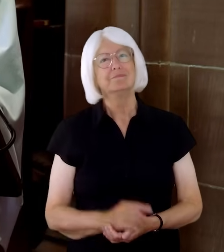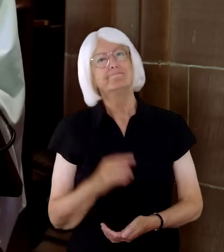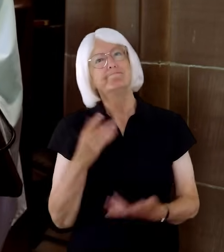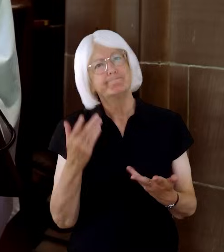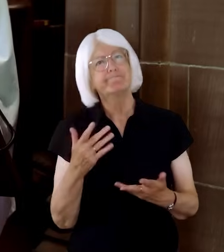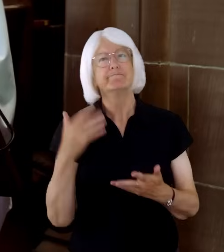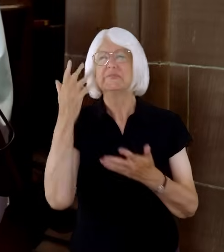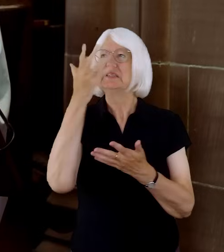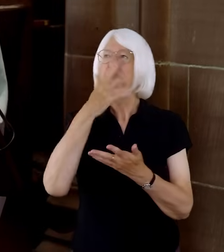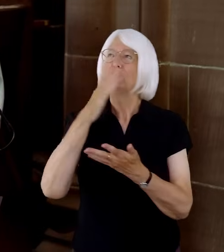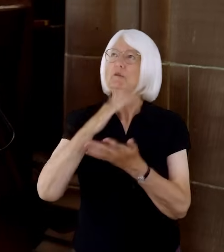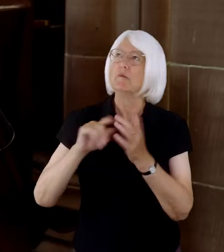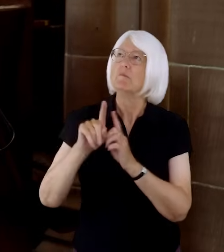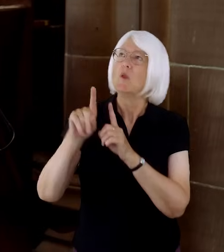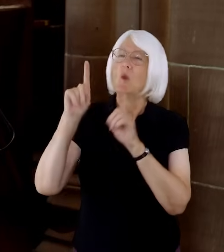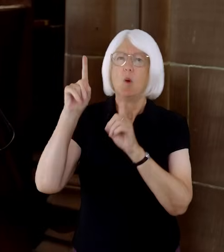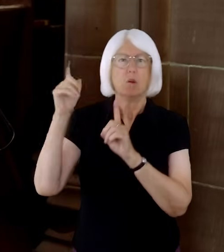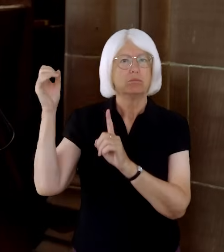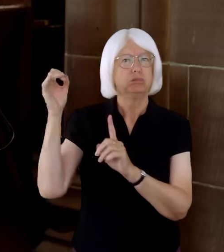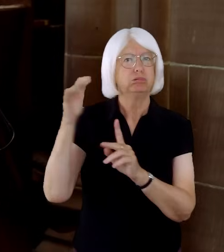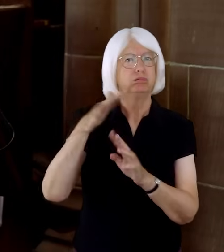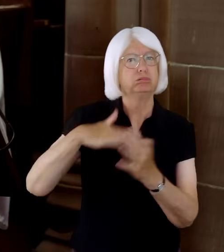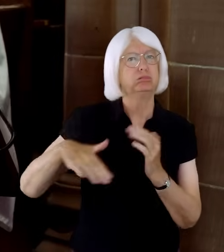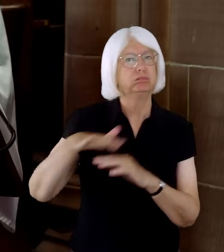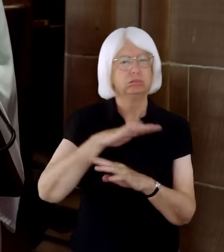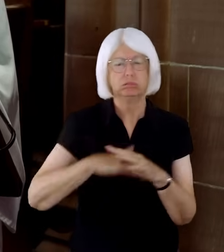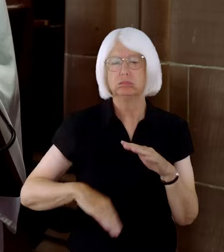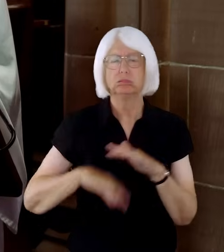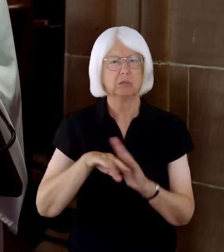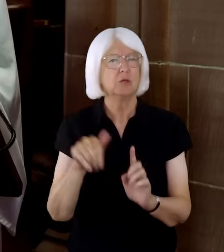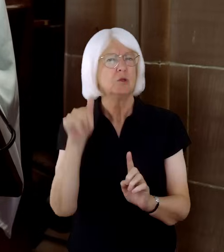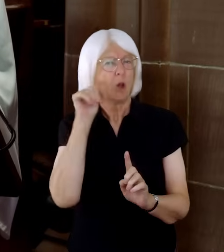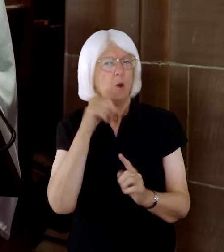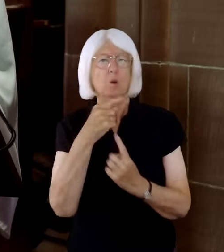The Spirit of the Lord fills the world and knows our every word and deed.